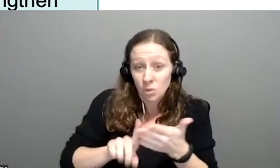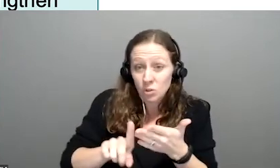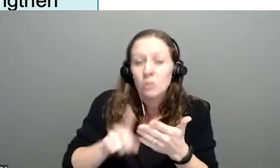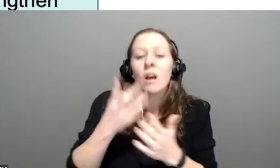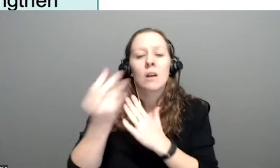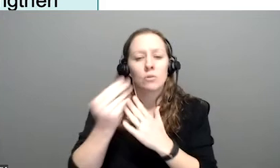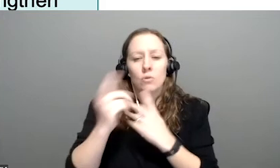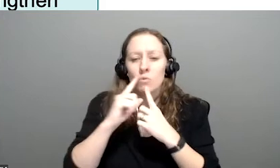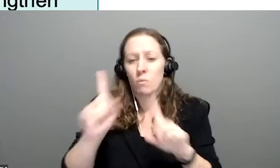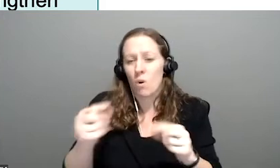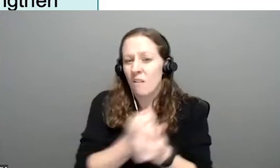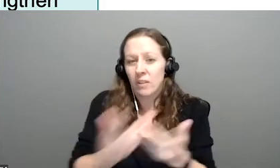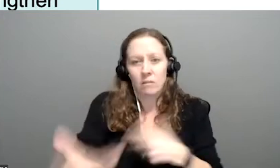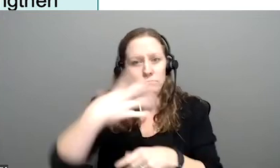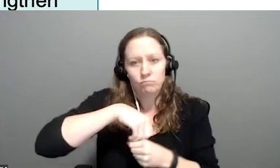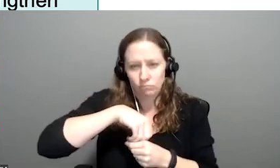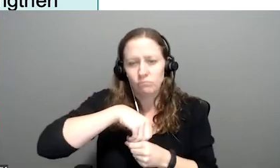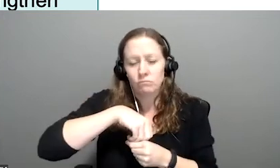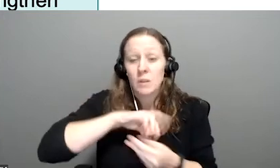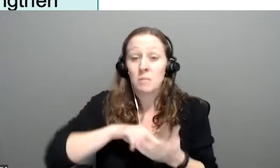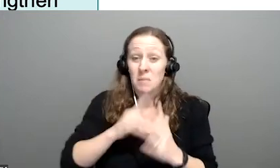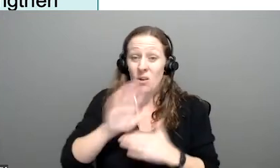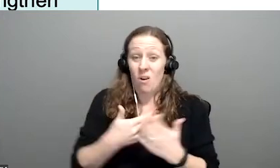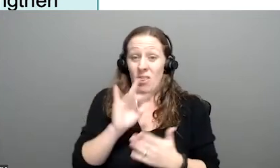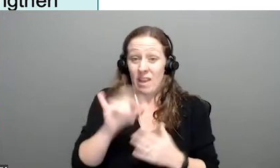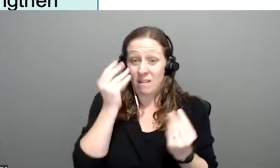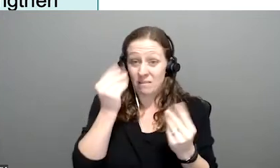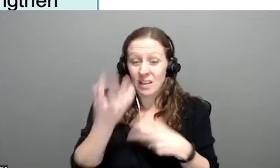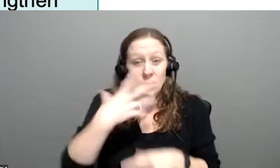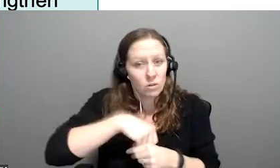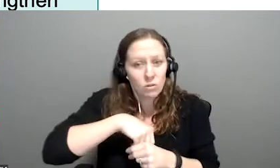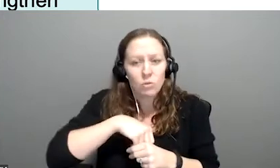So, all these different forms of data is included in all stages of the policy